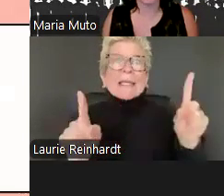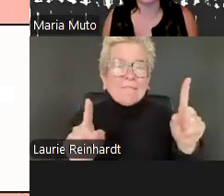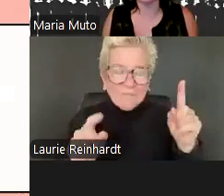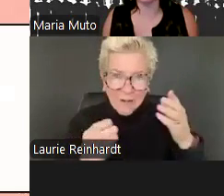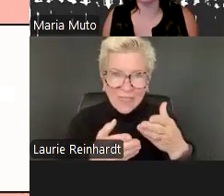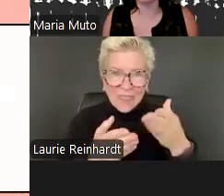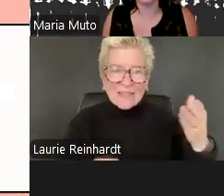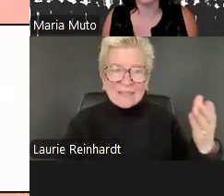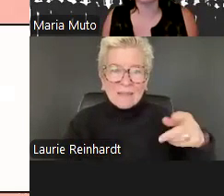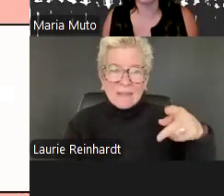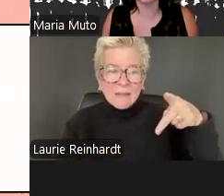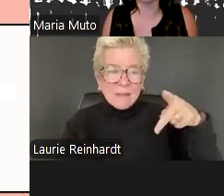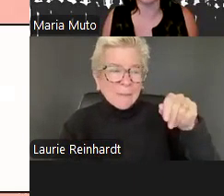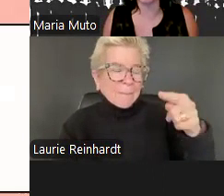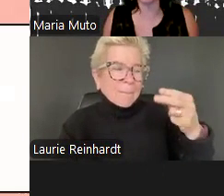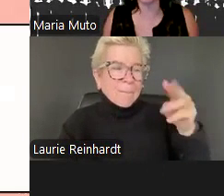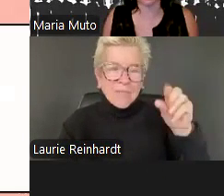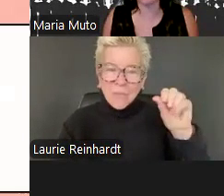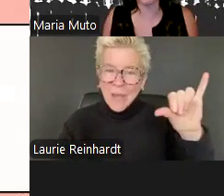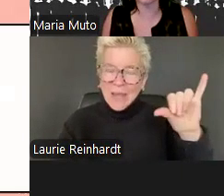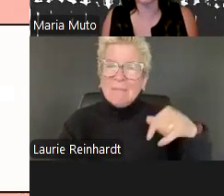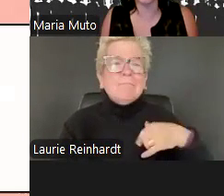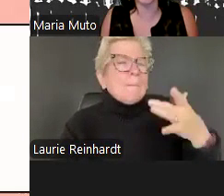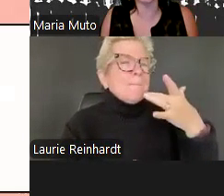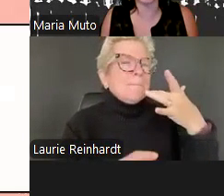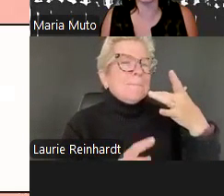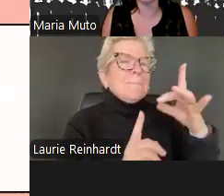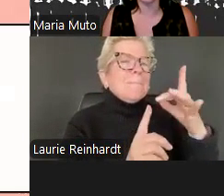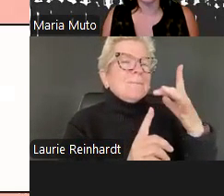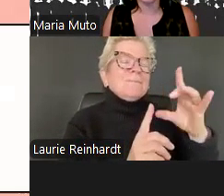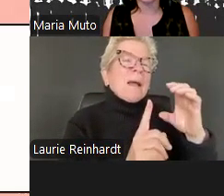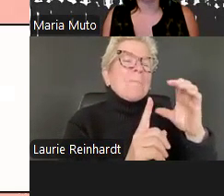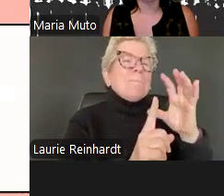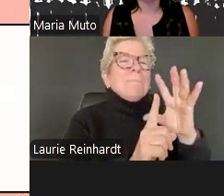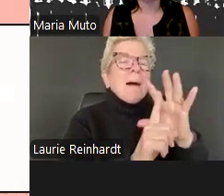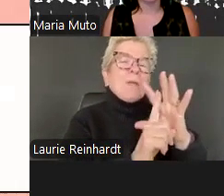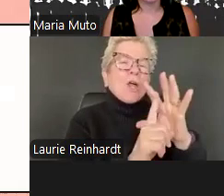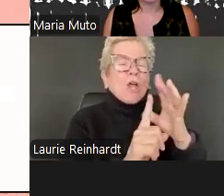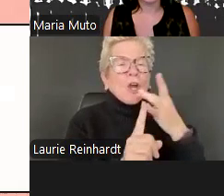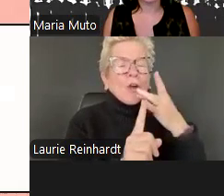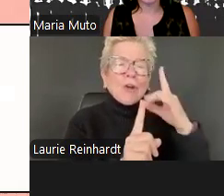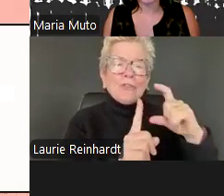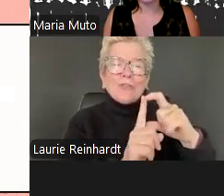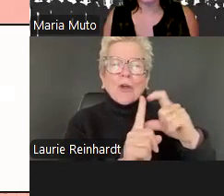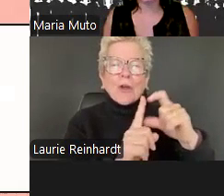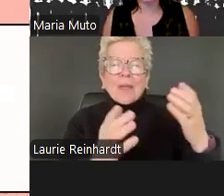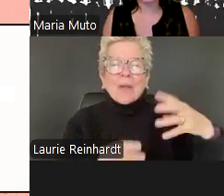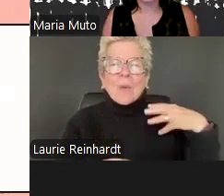Pathways - that's a very popular term in Washington State. We don't get to name these;